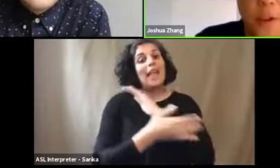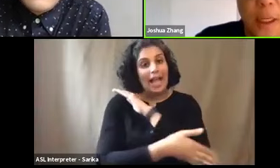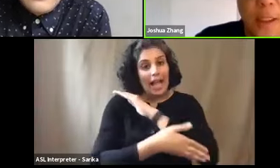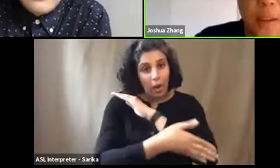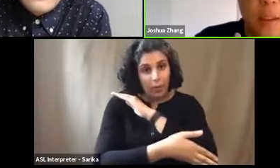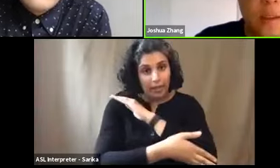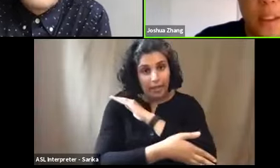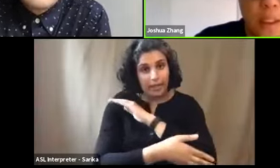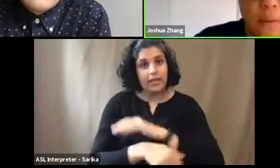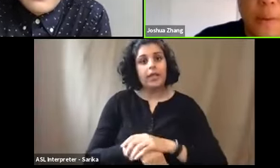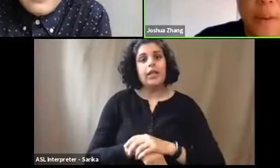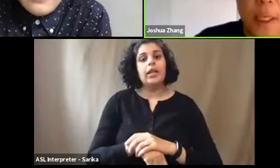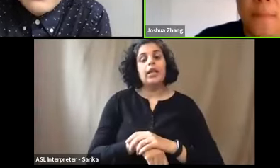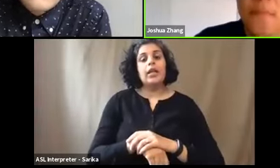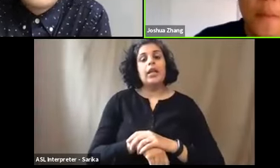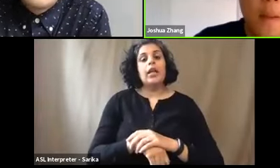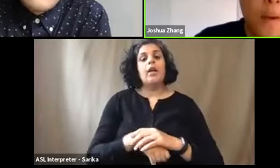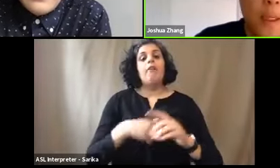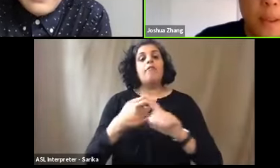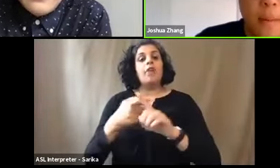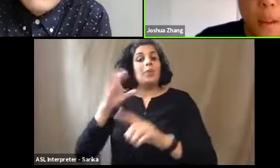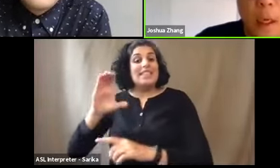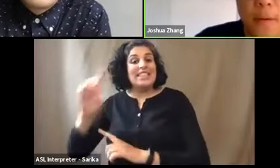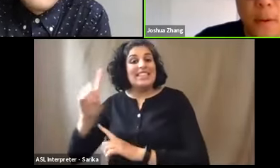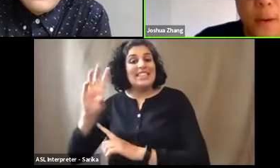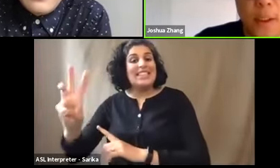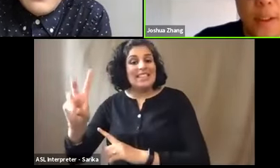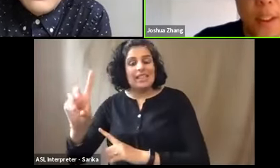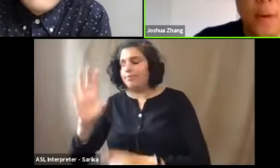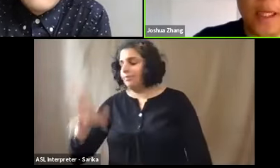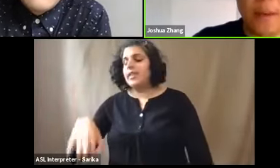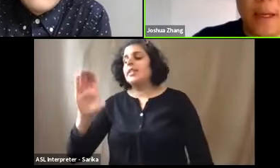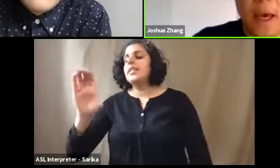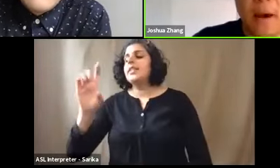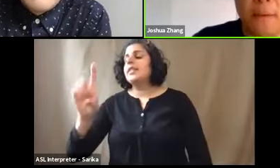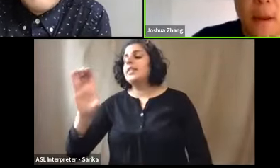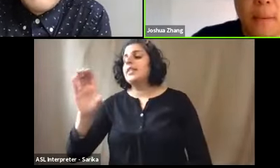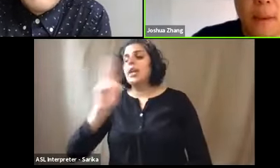that is on the CDC website, but a lot of the questions that you guys might have may be